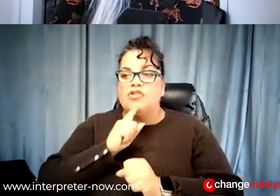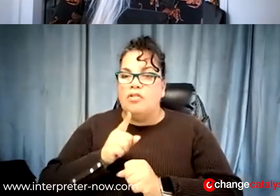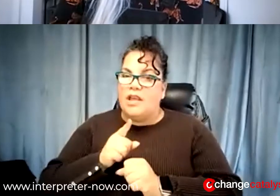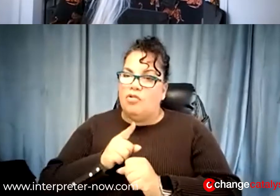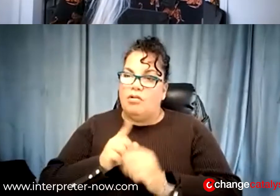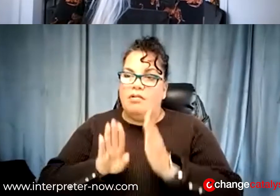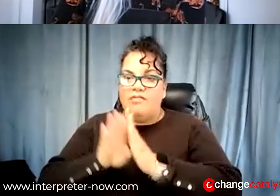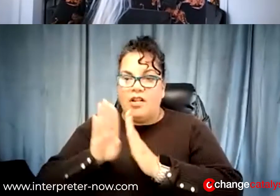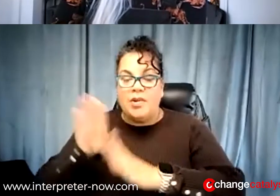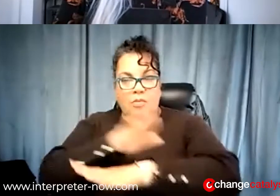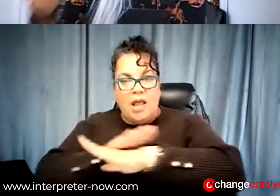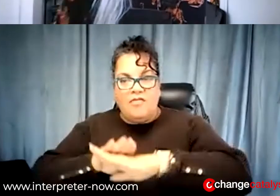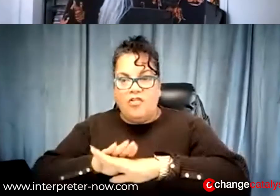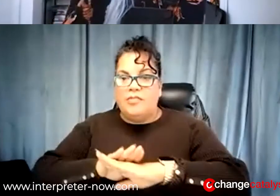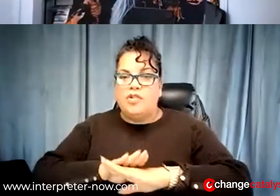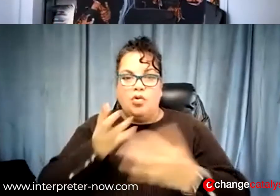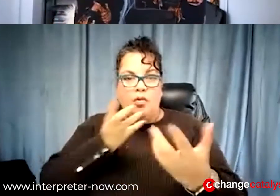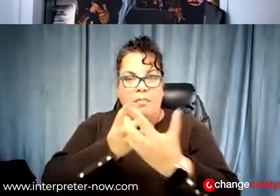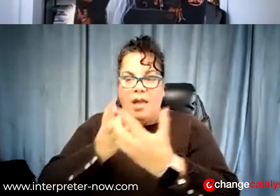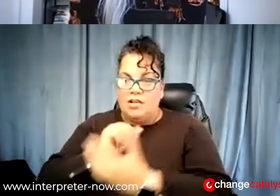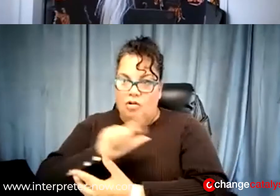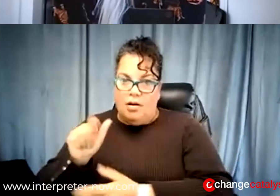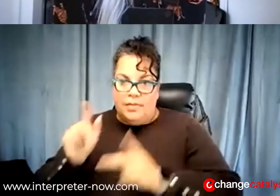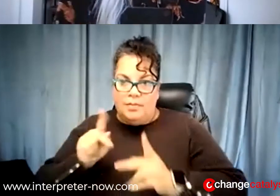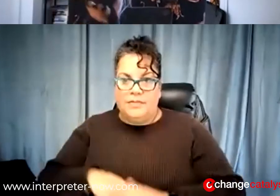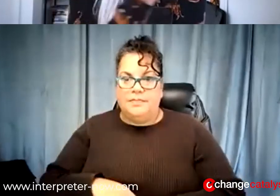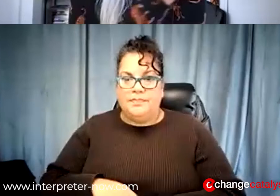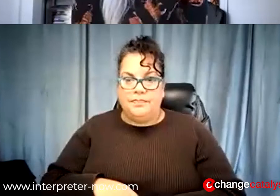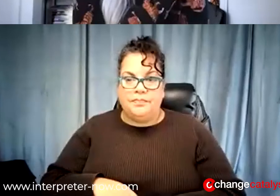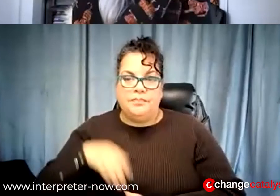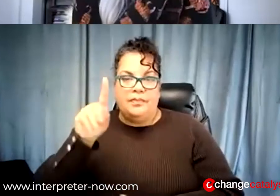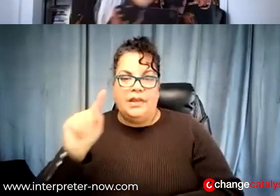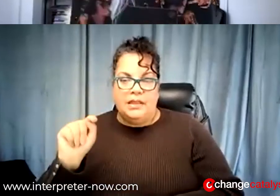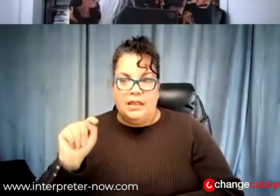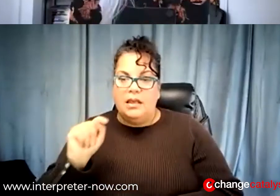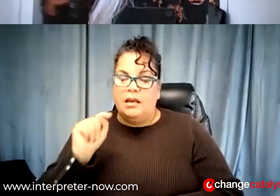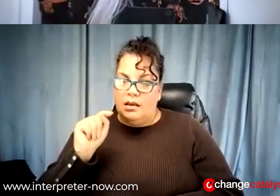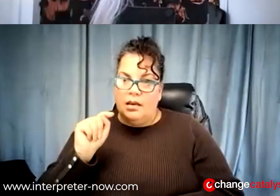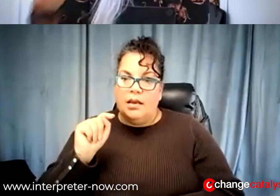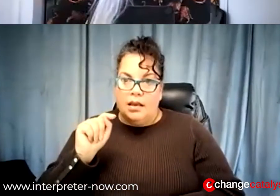Kt: I would only add that to kind of little, I don't know, things that I've jotted on post-it